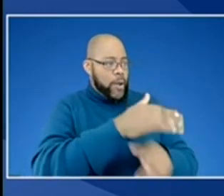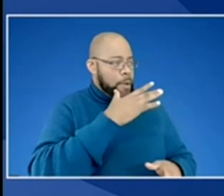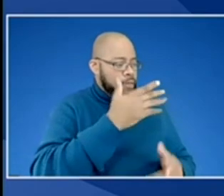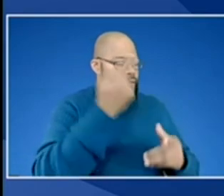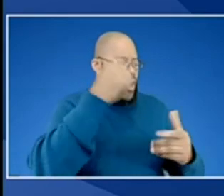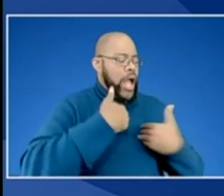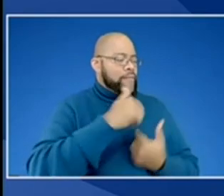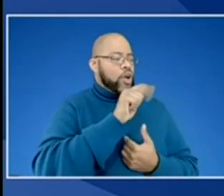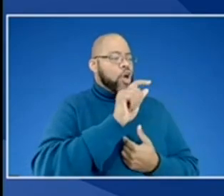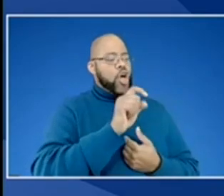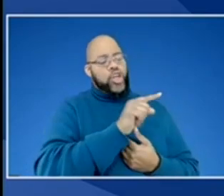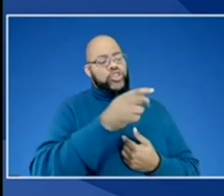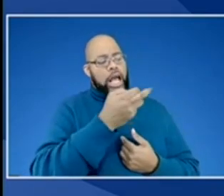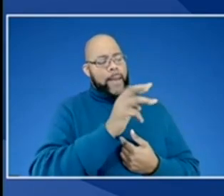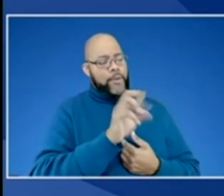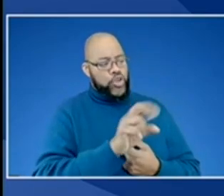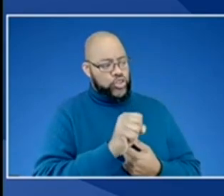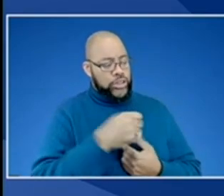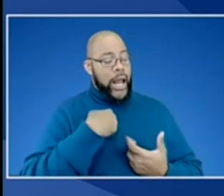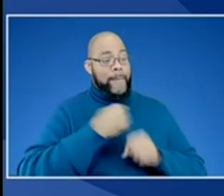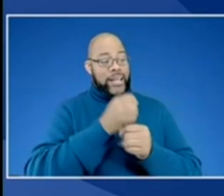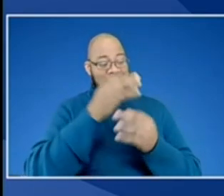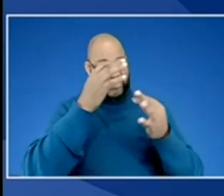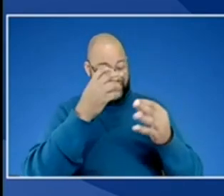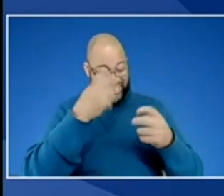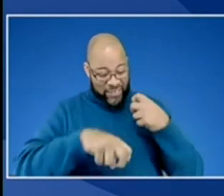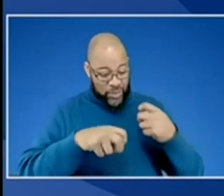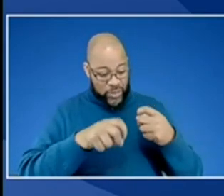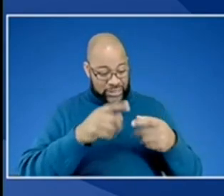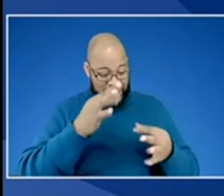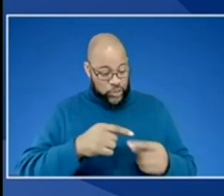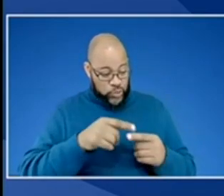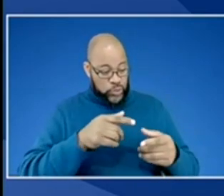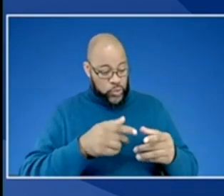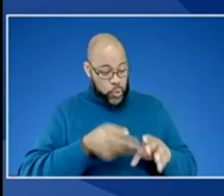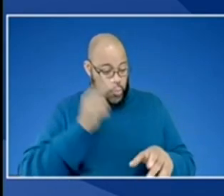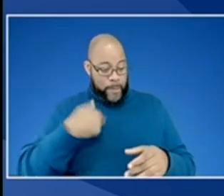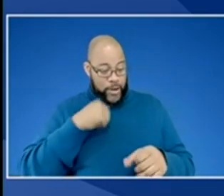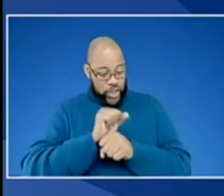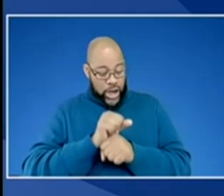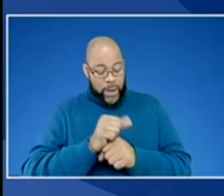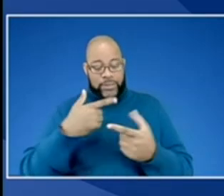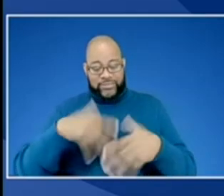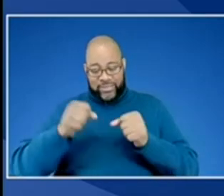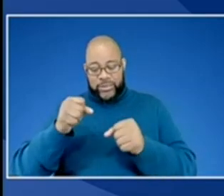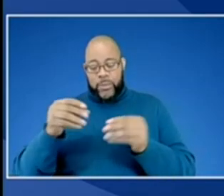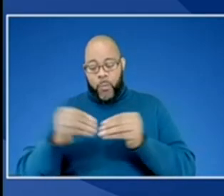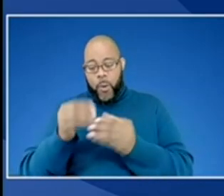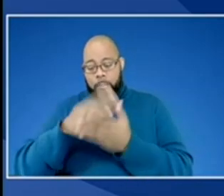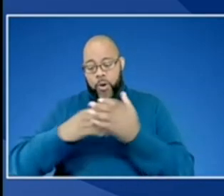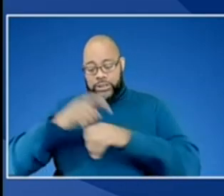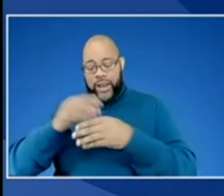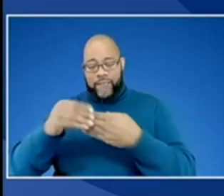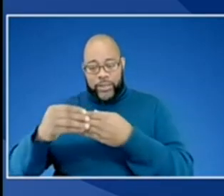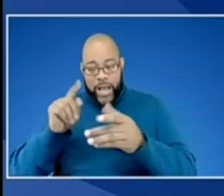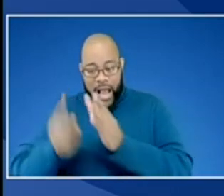I made the difficult decision to quit my full-time job in favor of a part-time job with more flexible hours, which would allow me to step in as a secondary